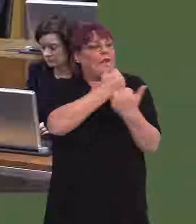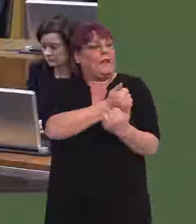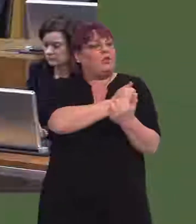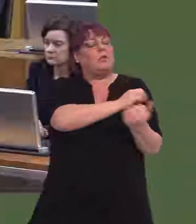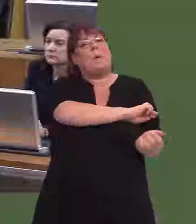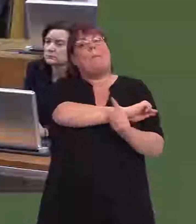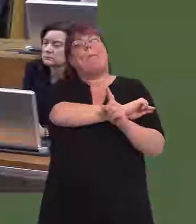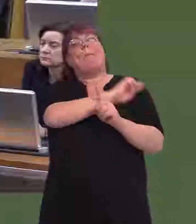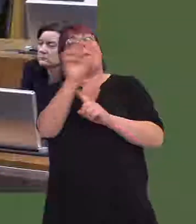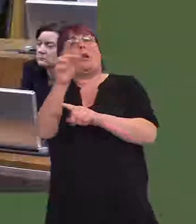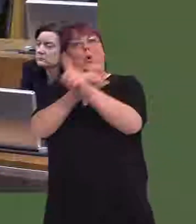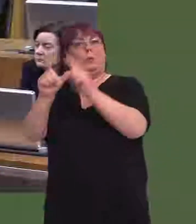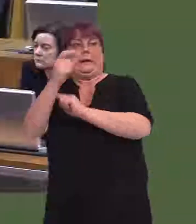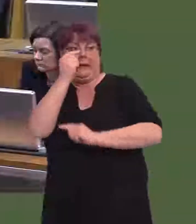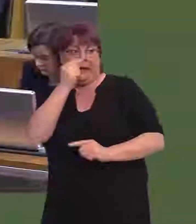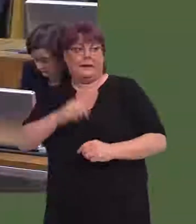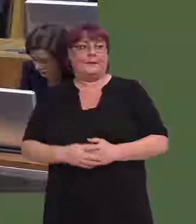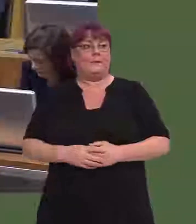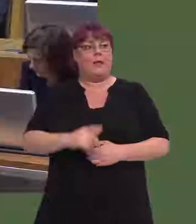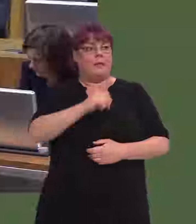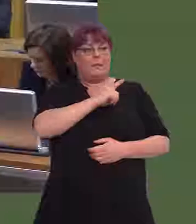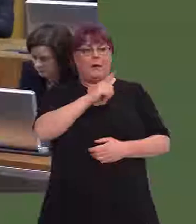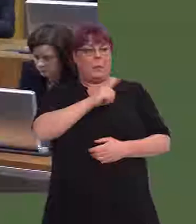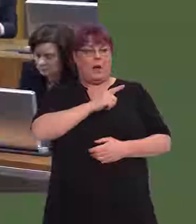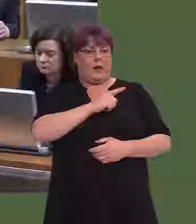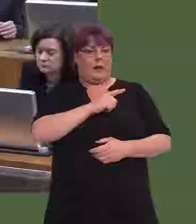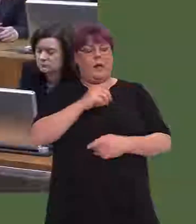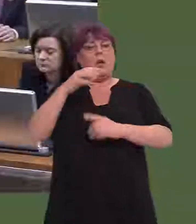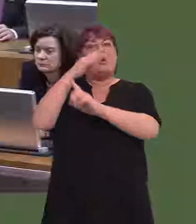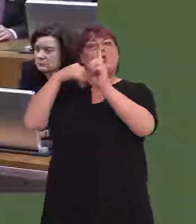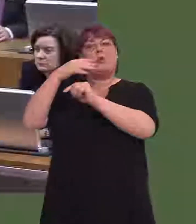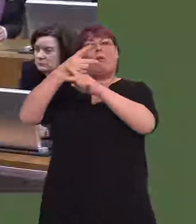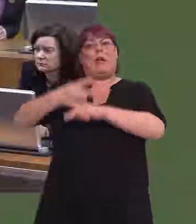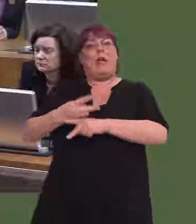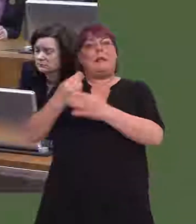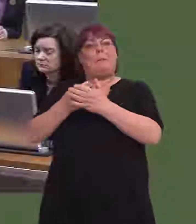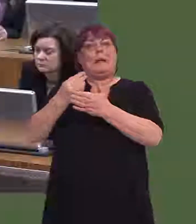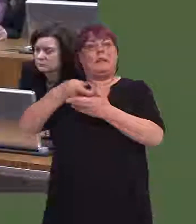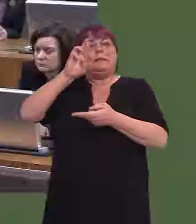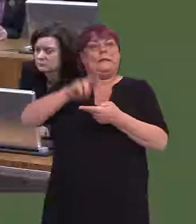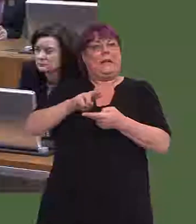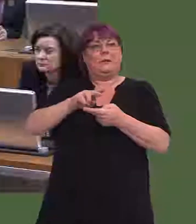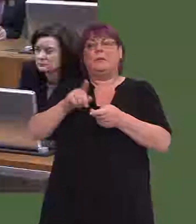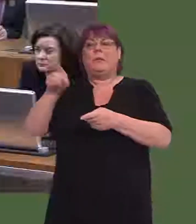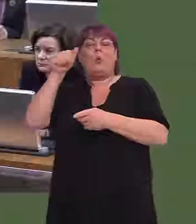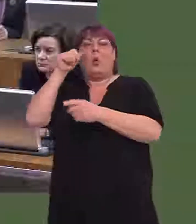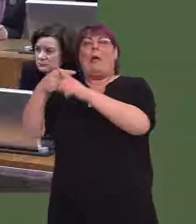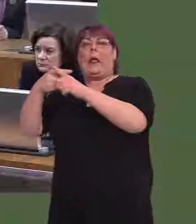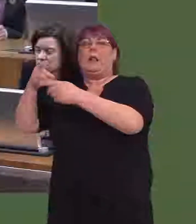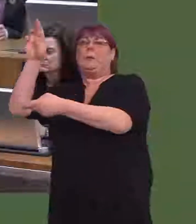And that is, of course, the reason why we have not cut social care spending in the way that England has. Health and social care run together.